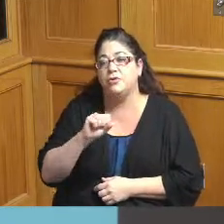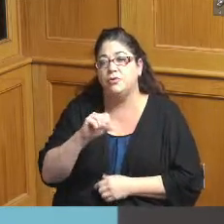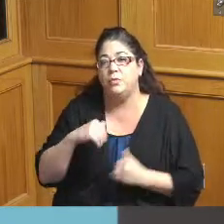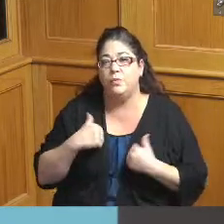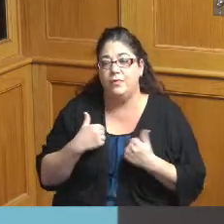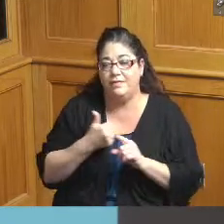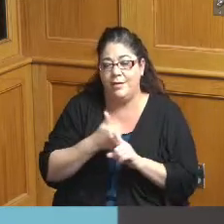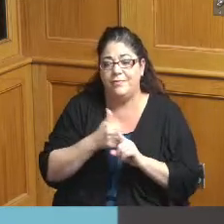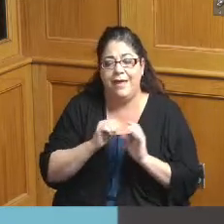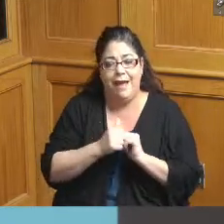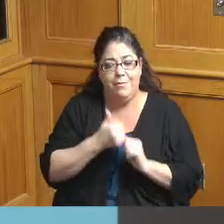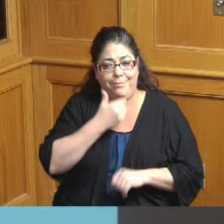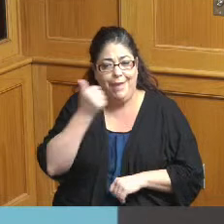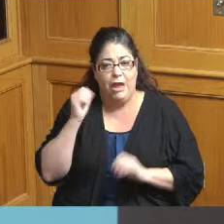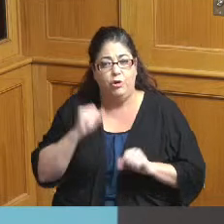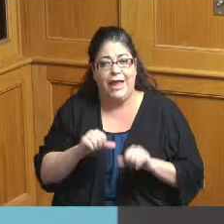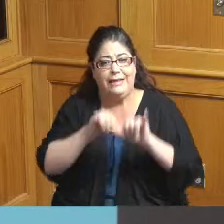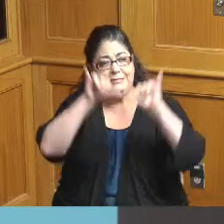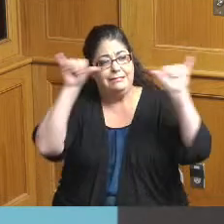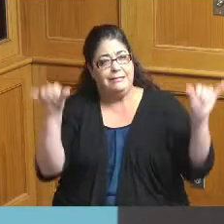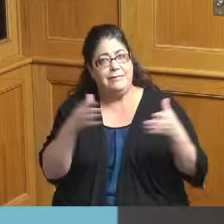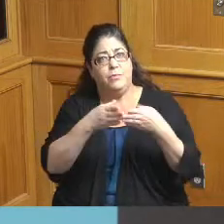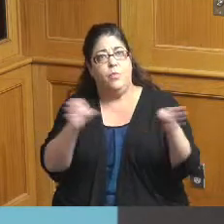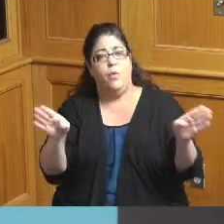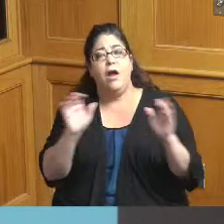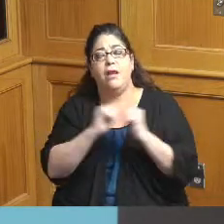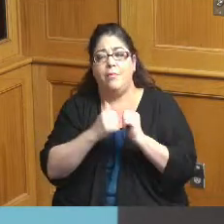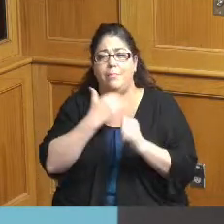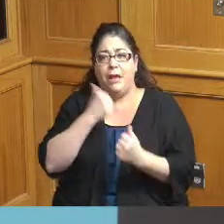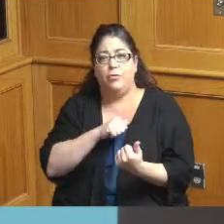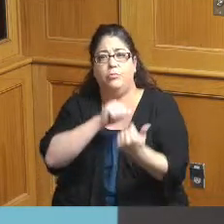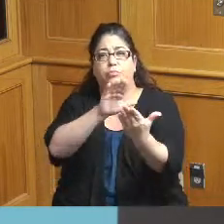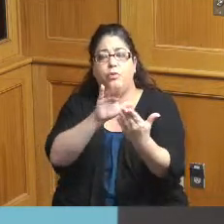can do a better job systemically in supporting youth that are transitioning out of our system